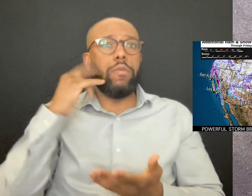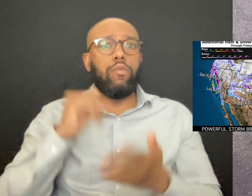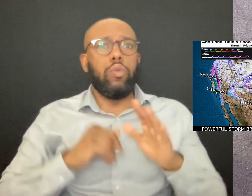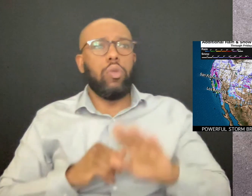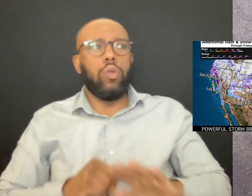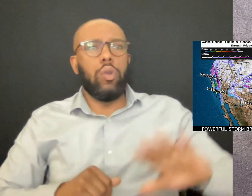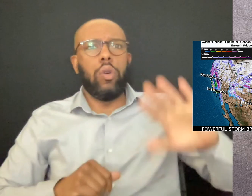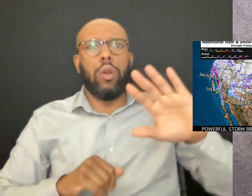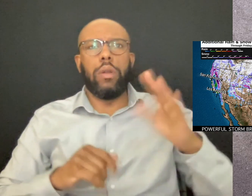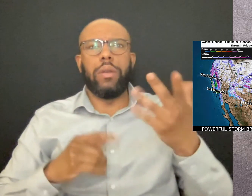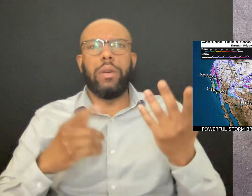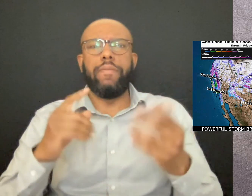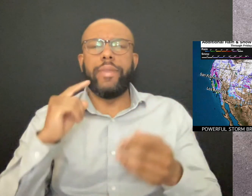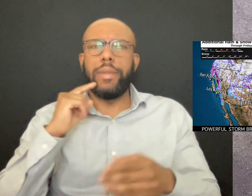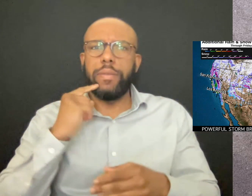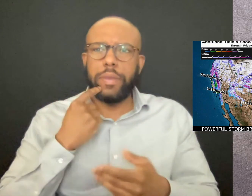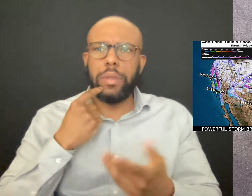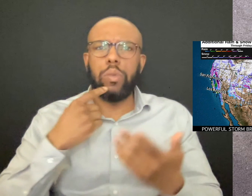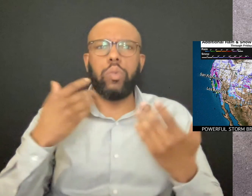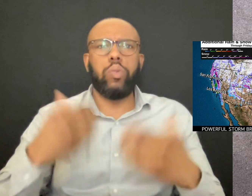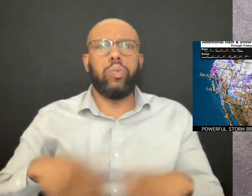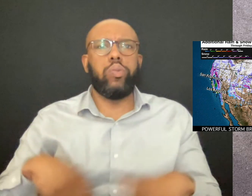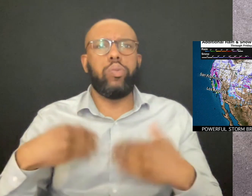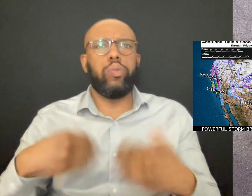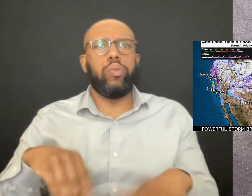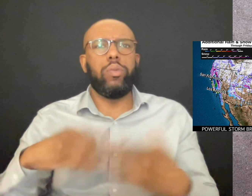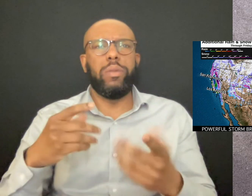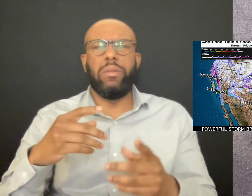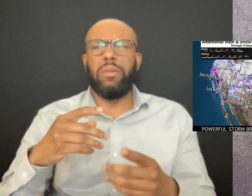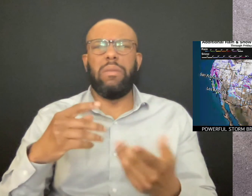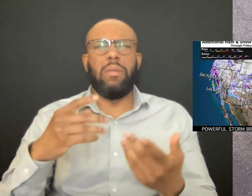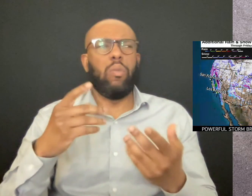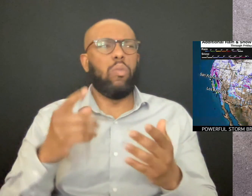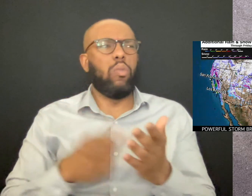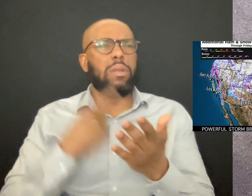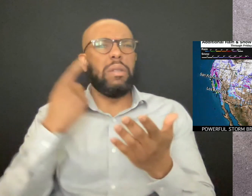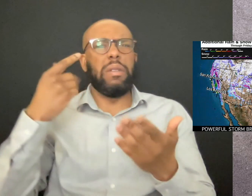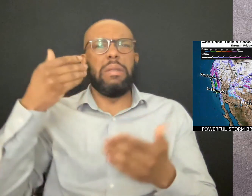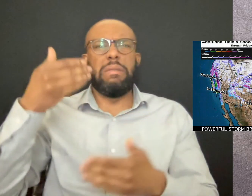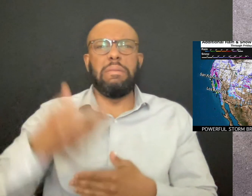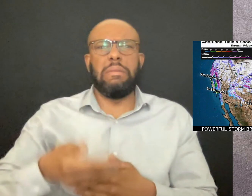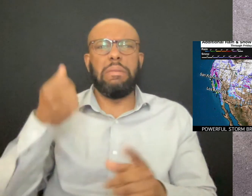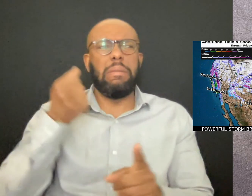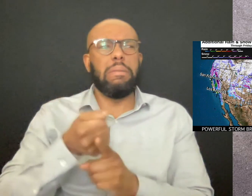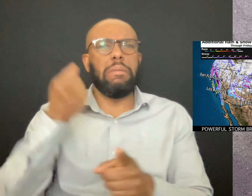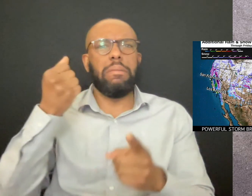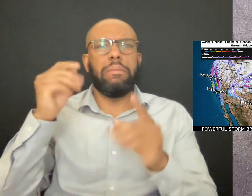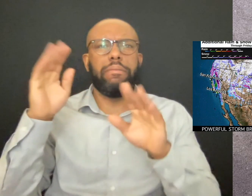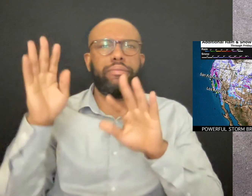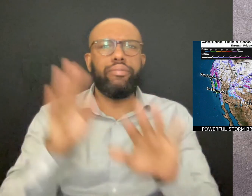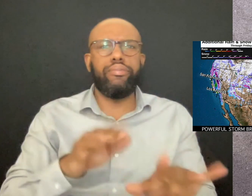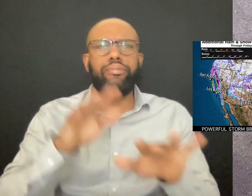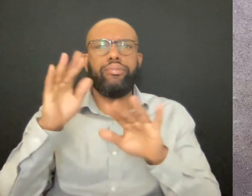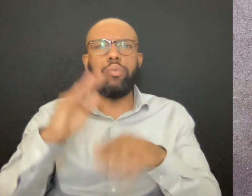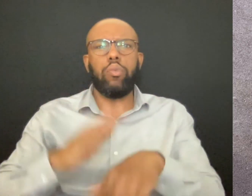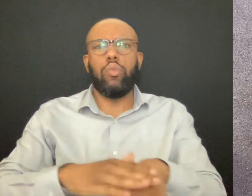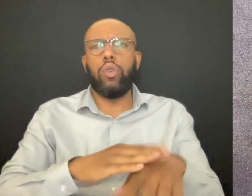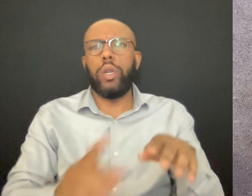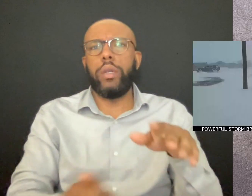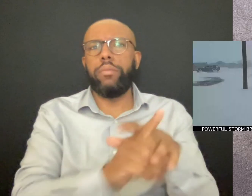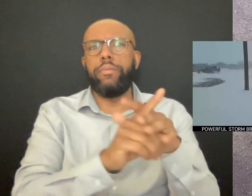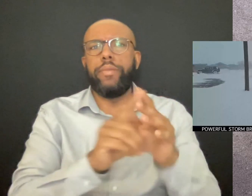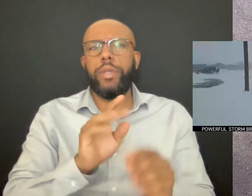in California extremely rare blizzard warnings are being issued for the mountains of Los Angeles